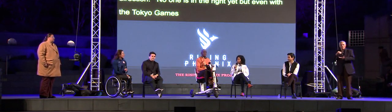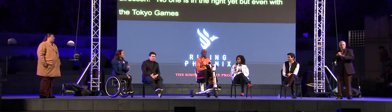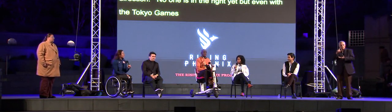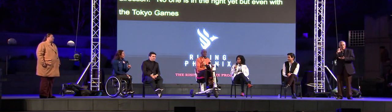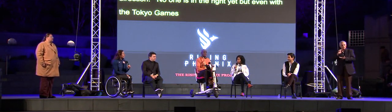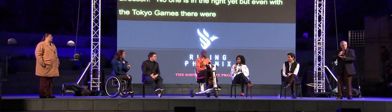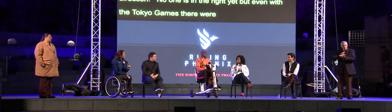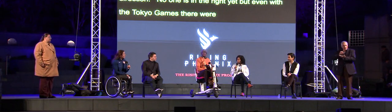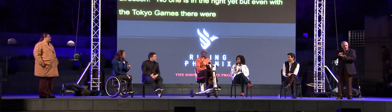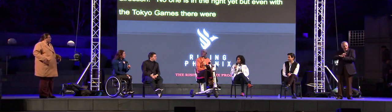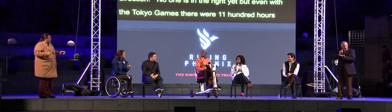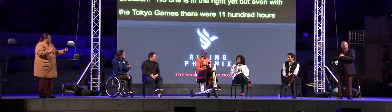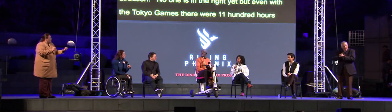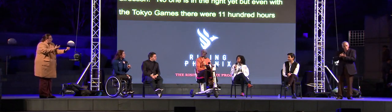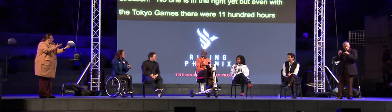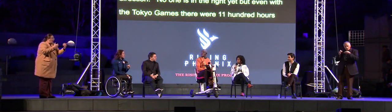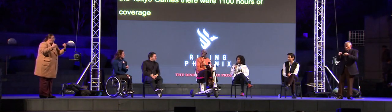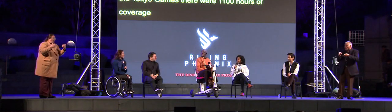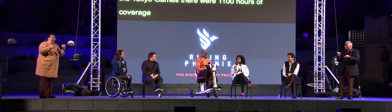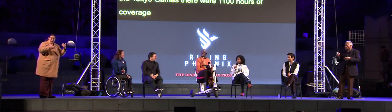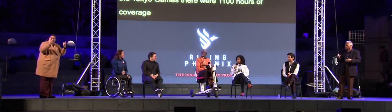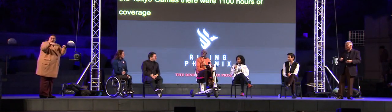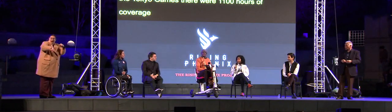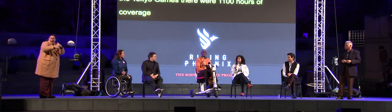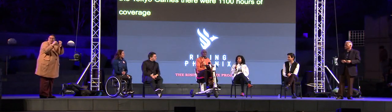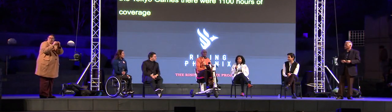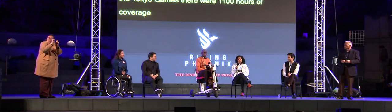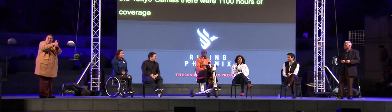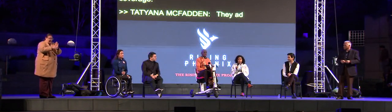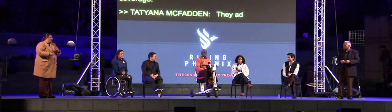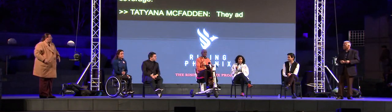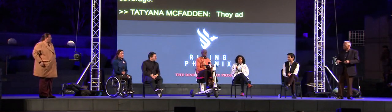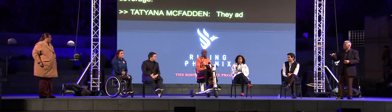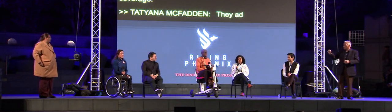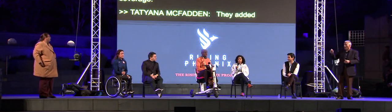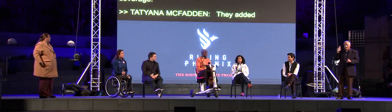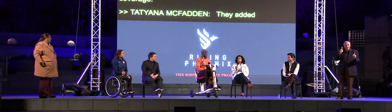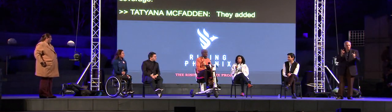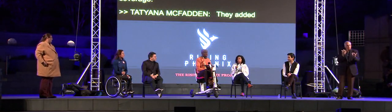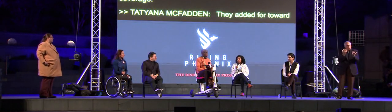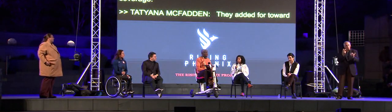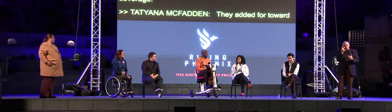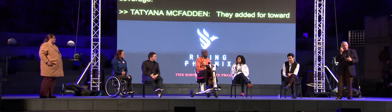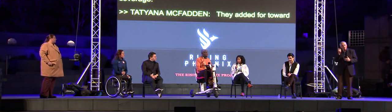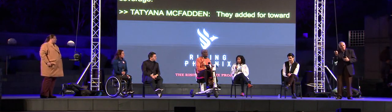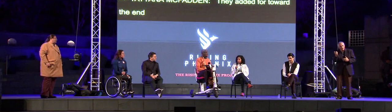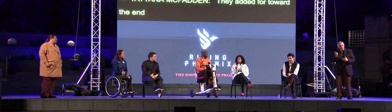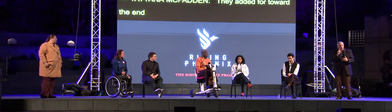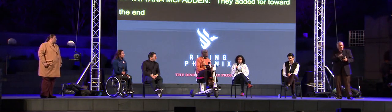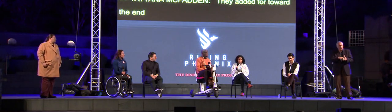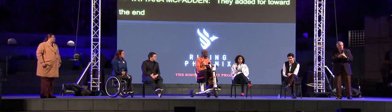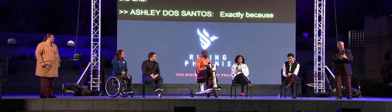And they added more, towards the end. Yeah. Exactly, because of the demand. Because once you start to increase visibility,